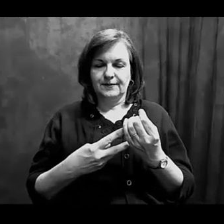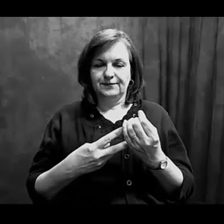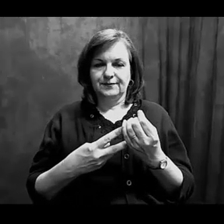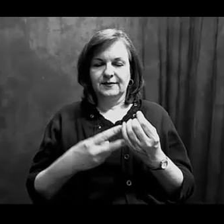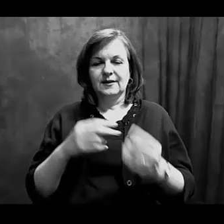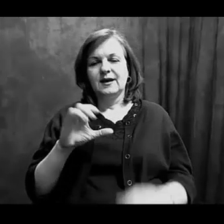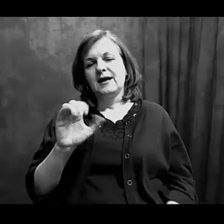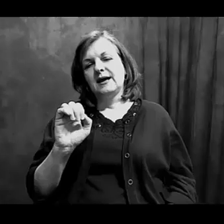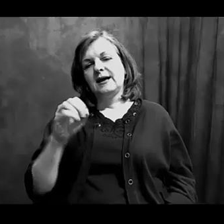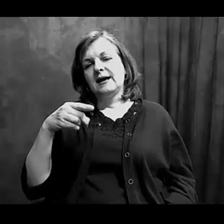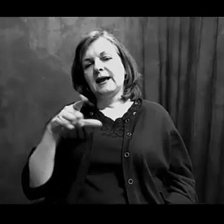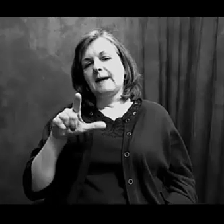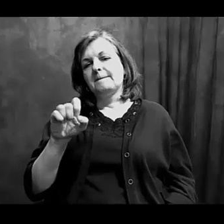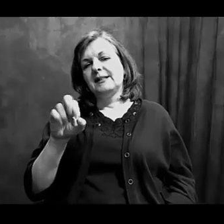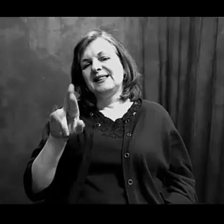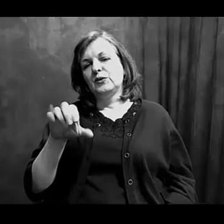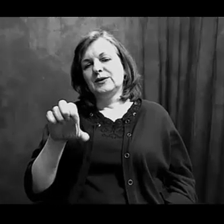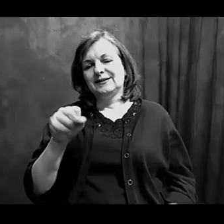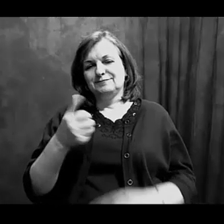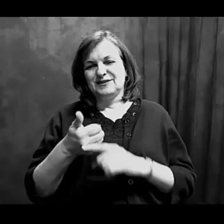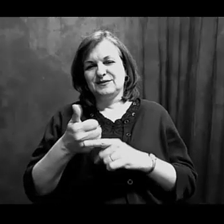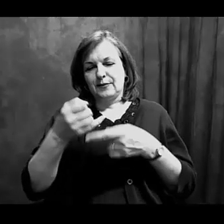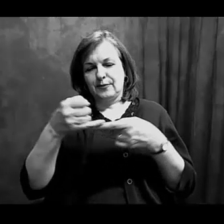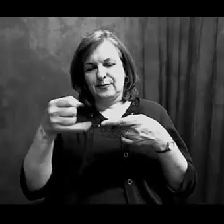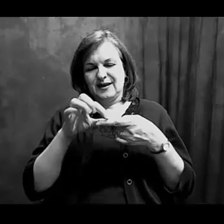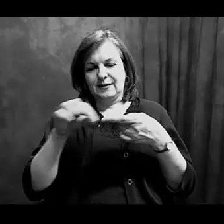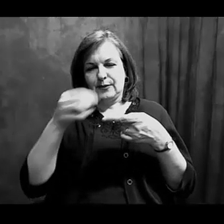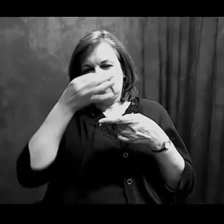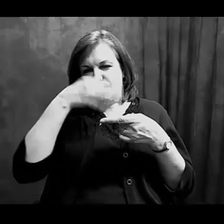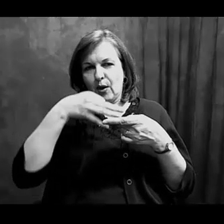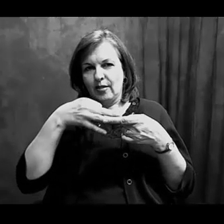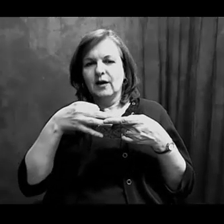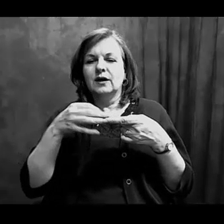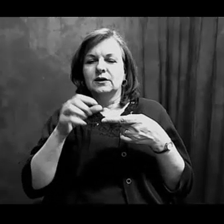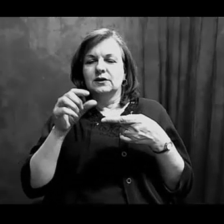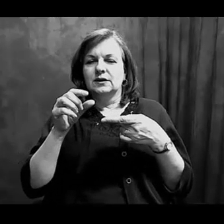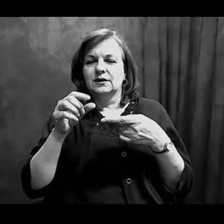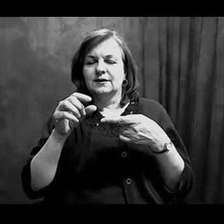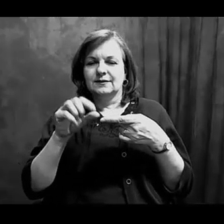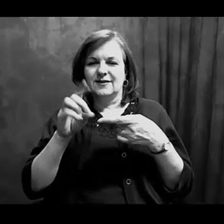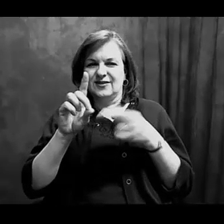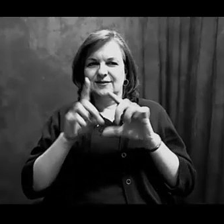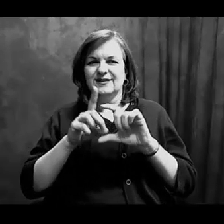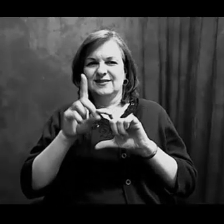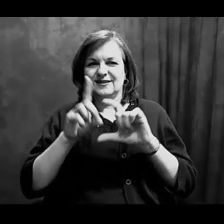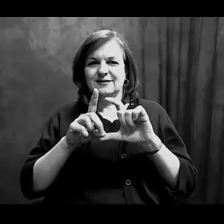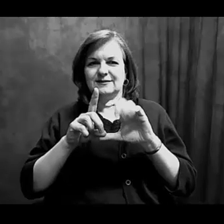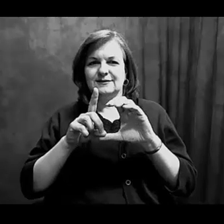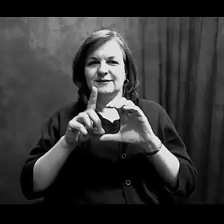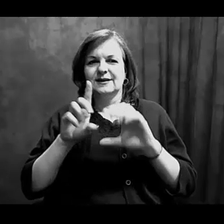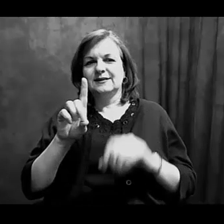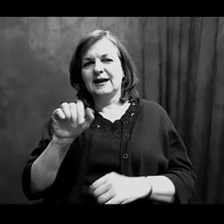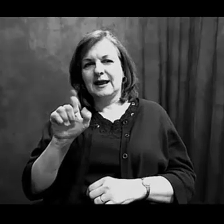interesting they're very very small the diameter of the capillary